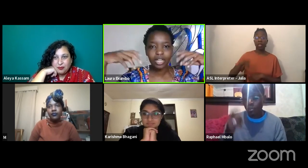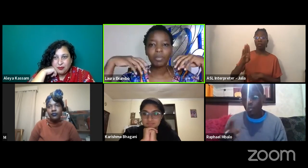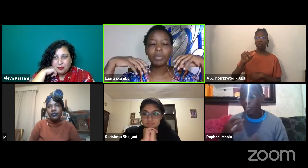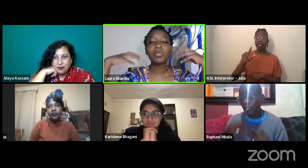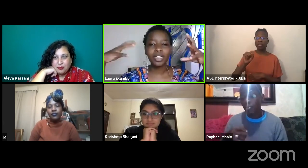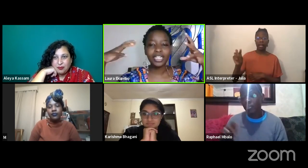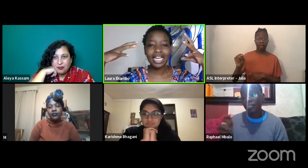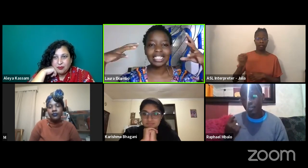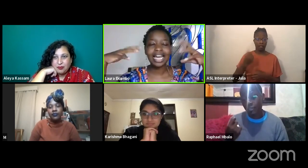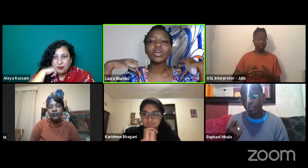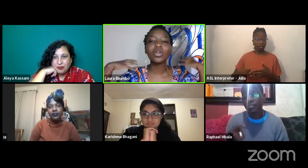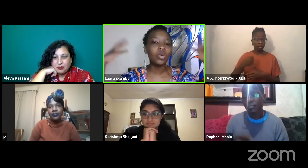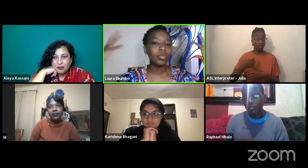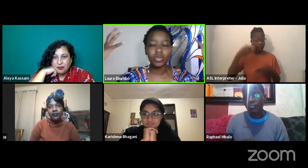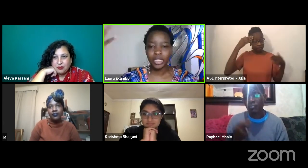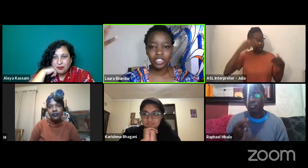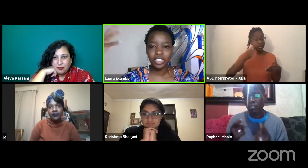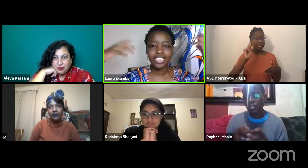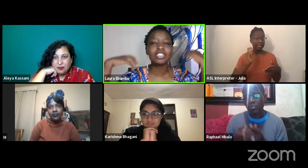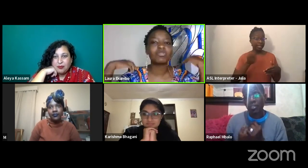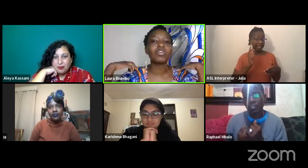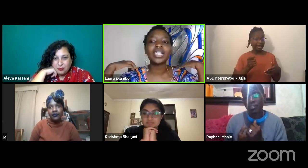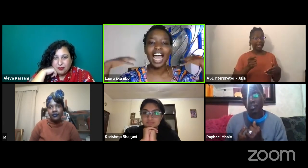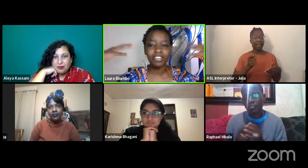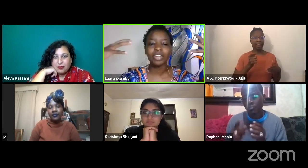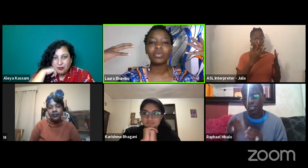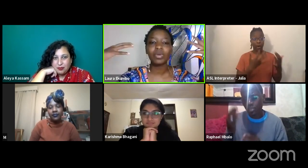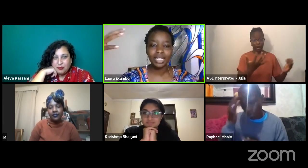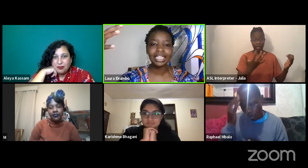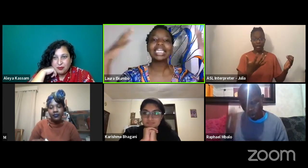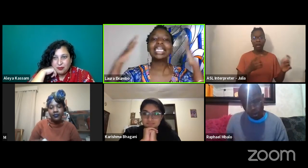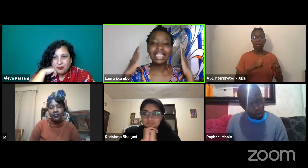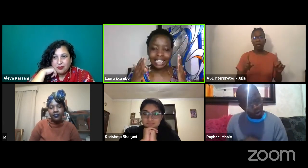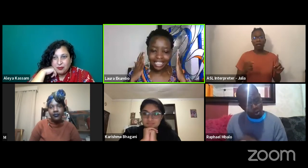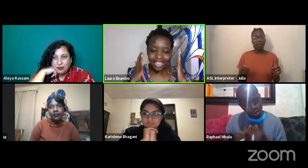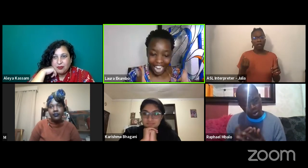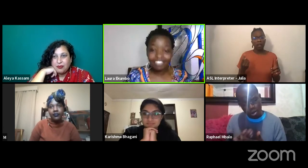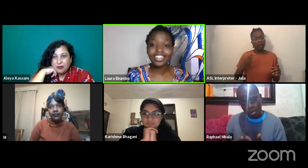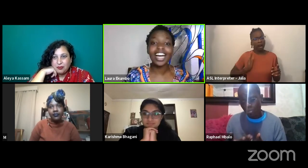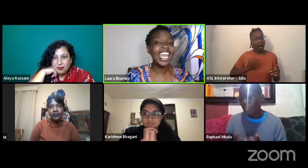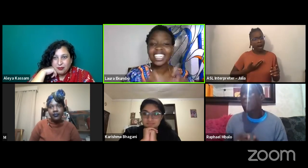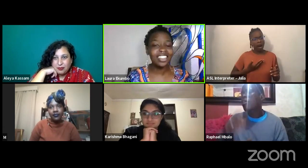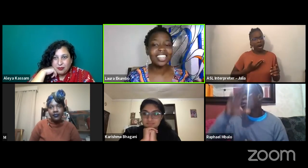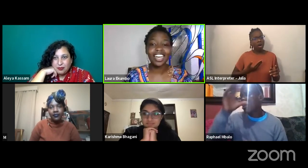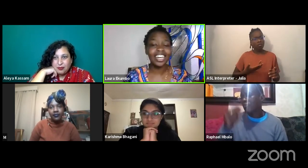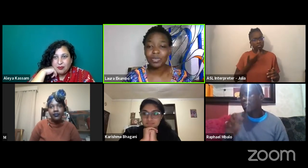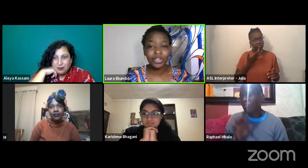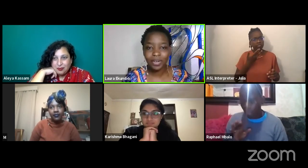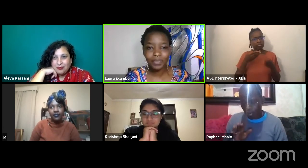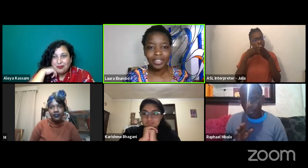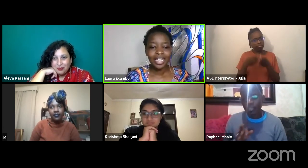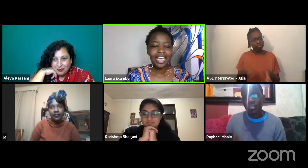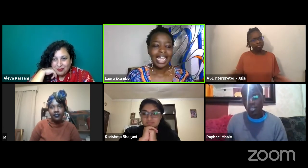but the podcast has pre global reach It is for African women in Africa and in the diaspora.